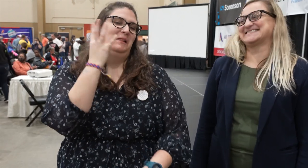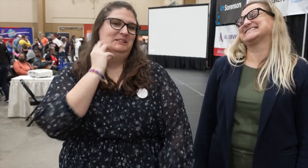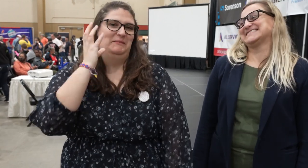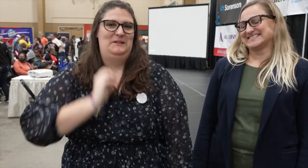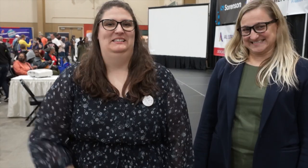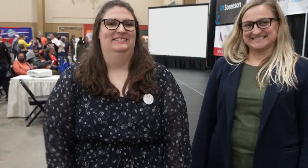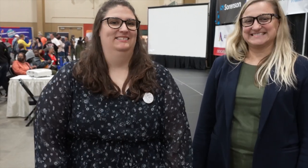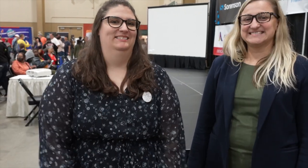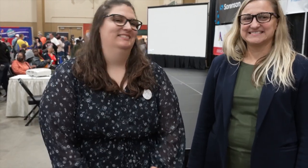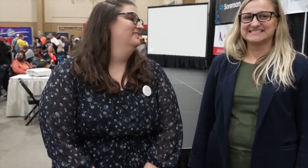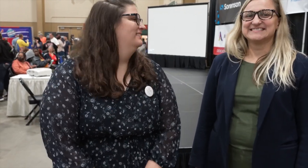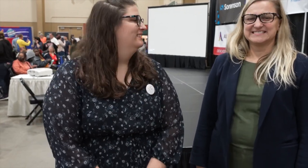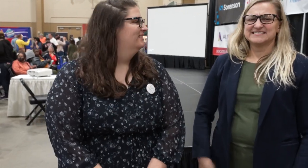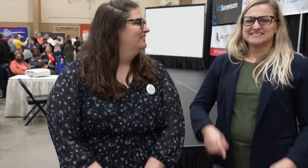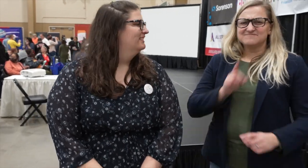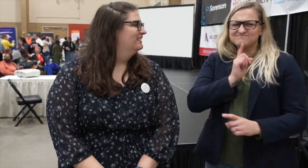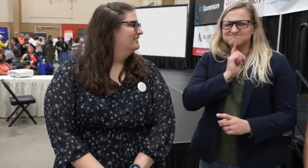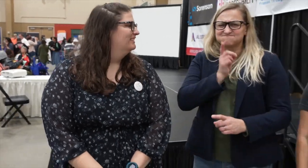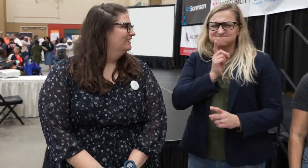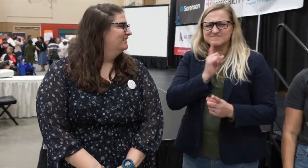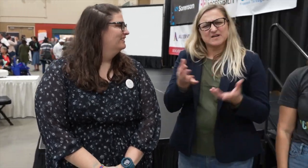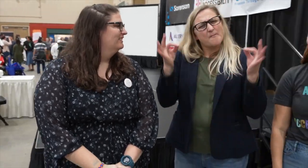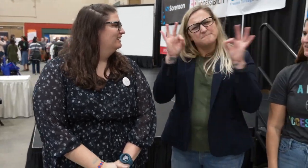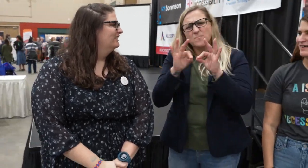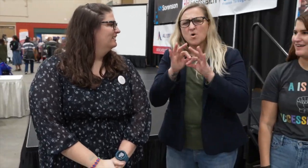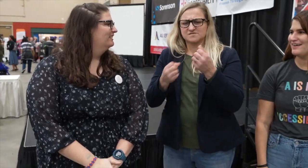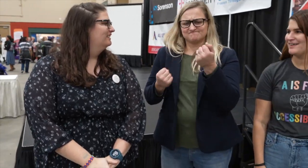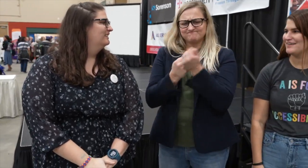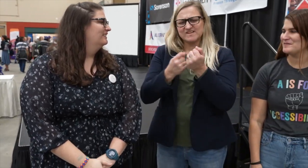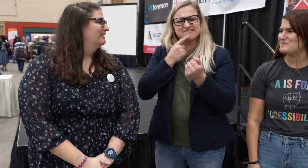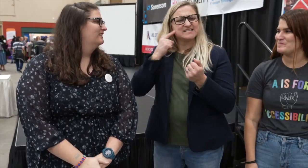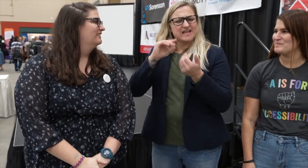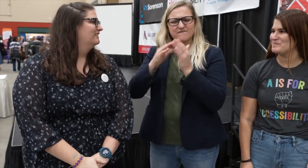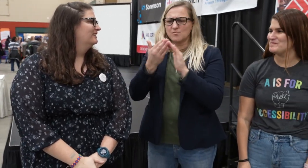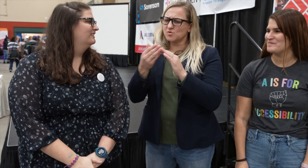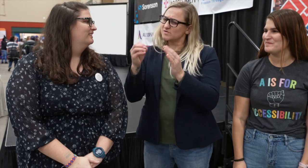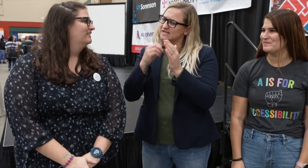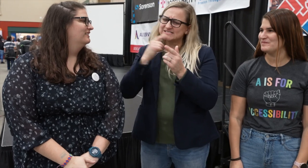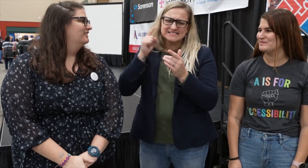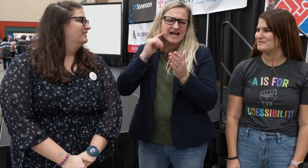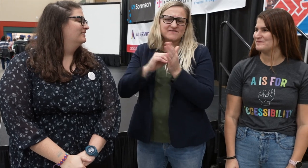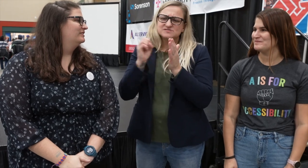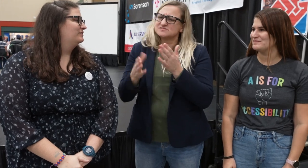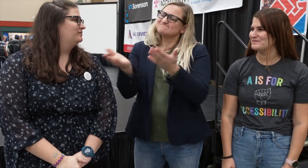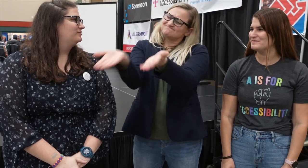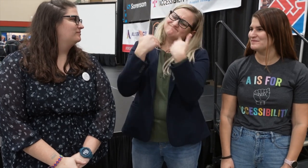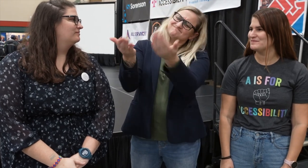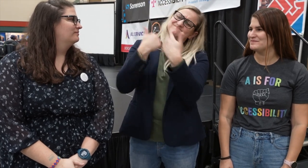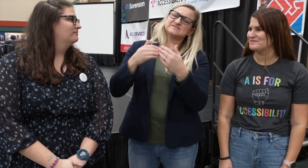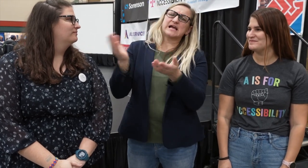it was a very cool experience. It’s important to support the Deaf community and Deaf students.